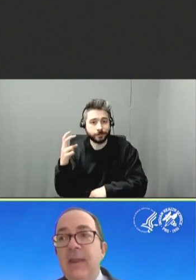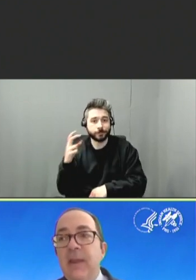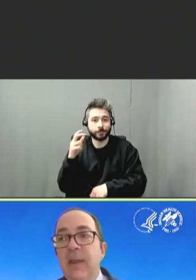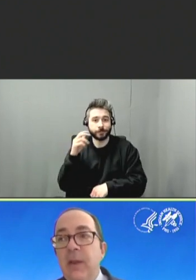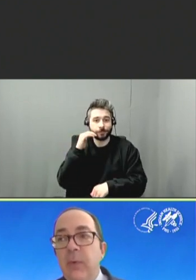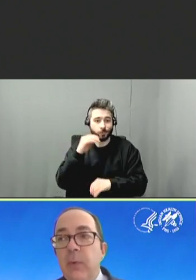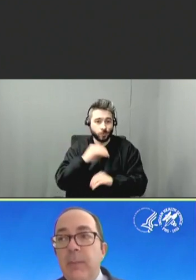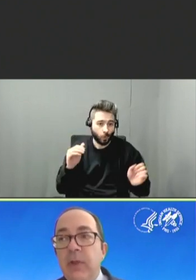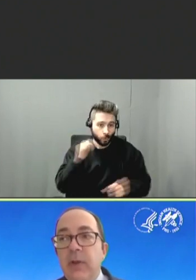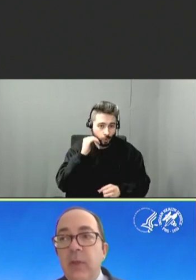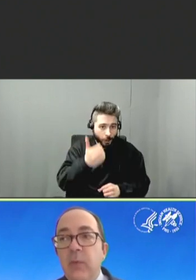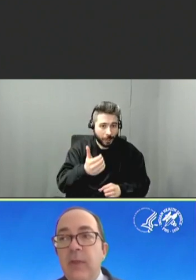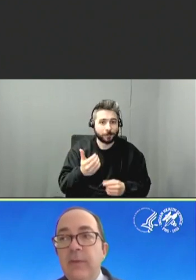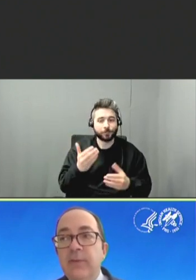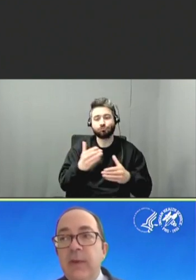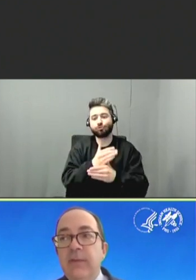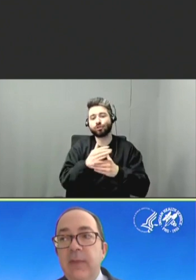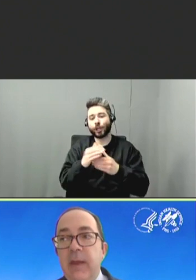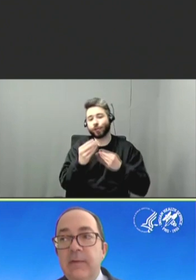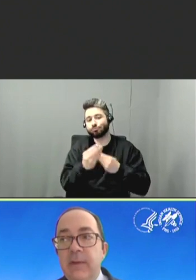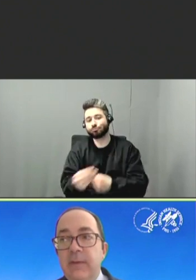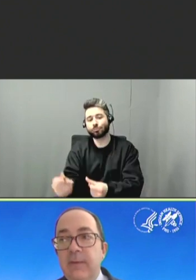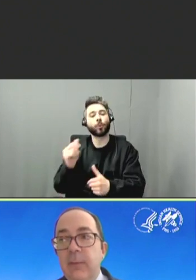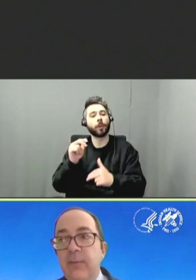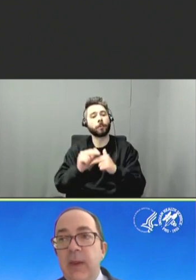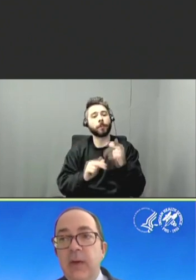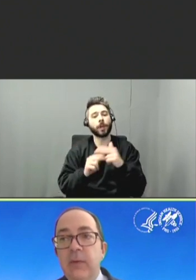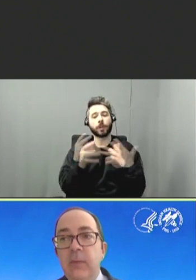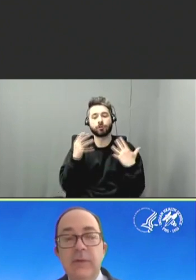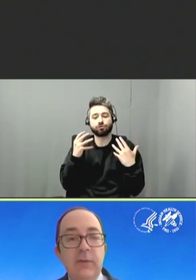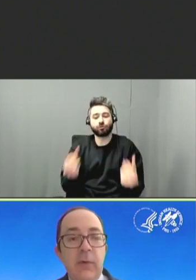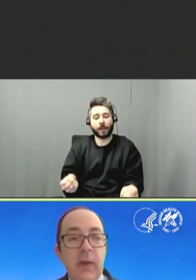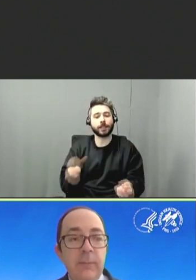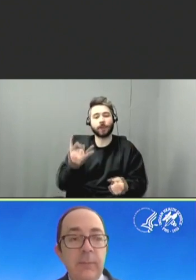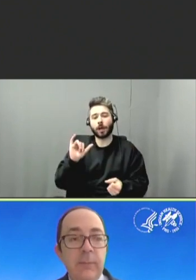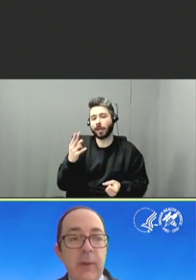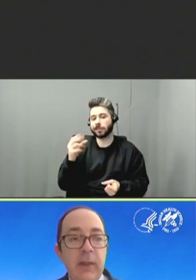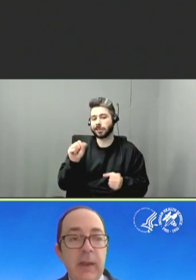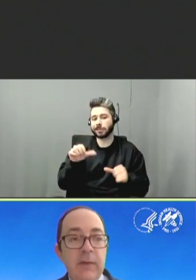we will build on one of the strengths of the IHS system of care which is cross pollination